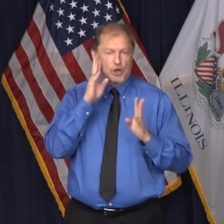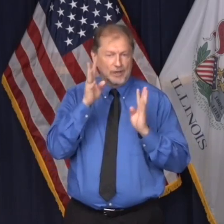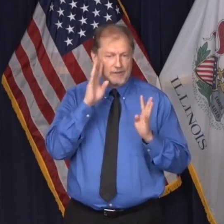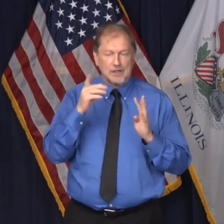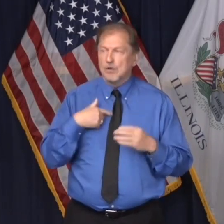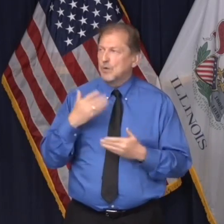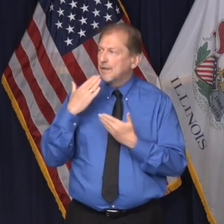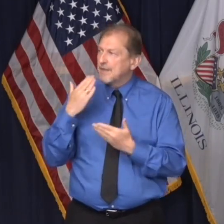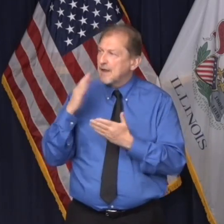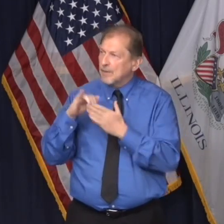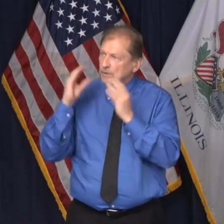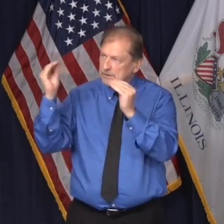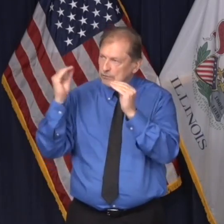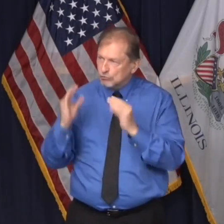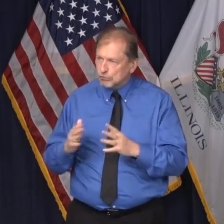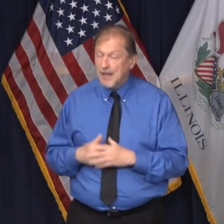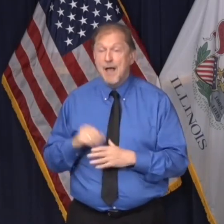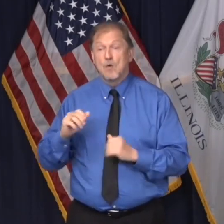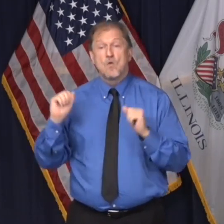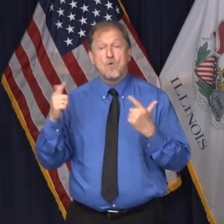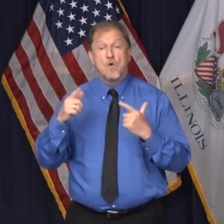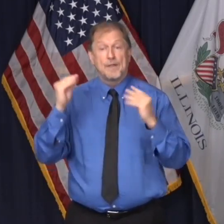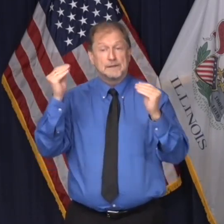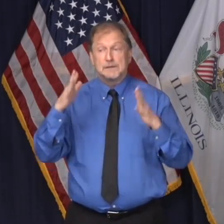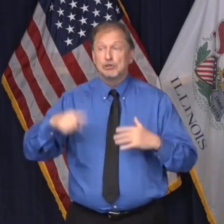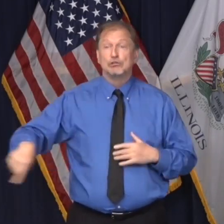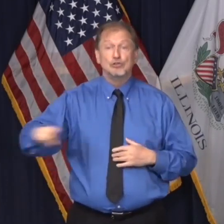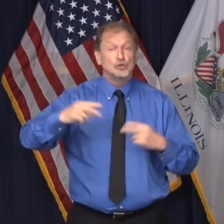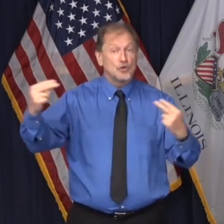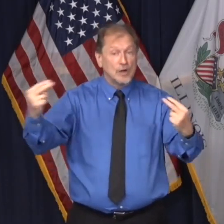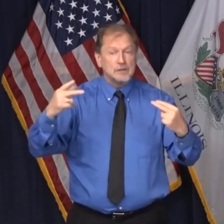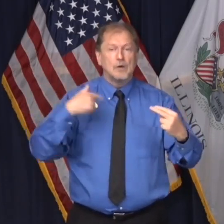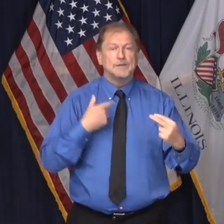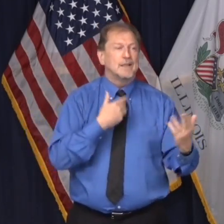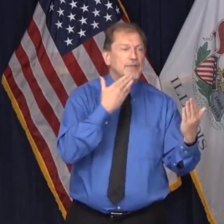JOBS AND SEE STUDENTS THROUGH AN UNPRECEDENTED SITUATION AND BY AND LARGE THEY HAVE SHOWN US